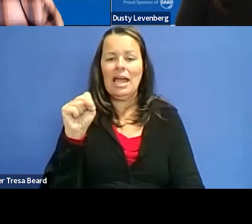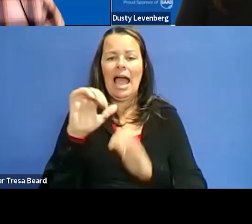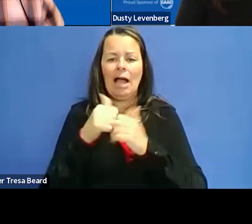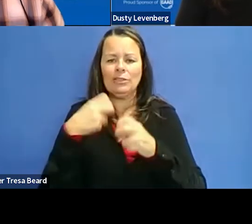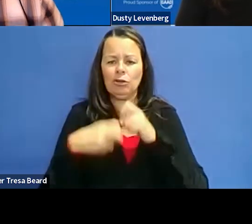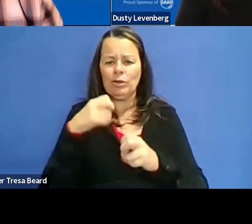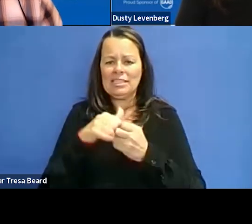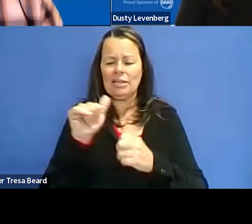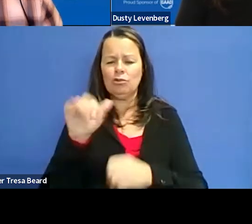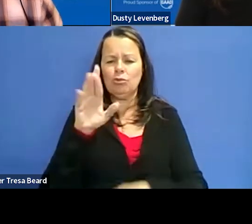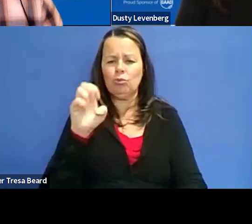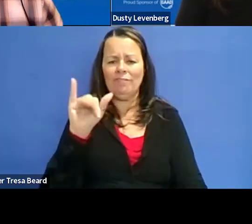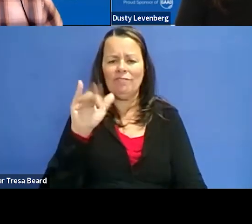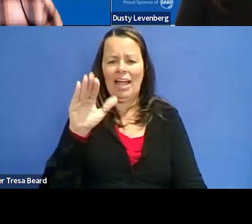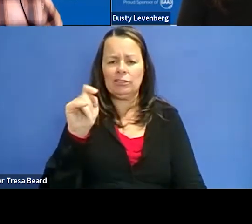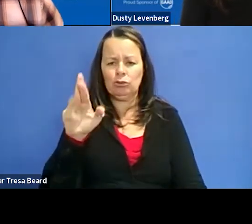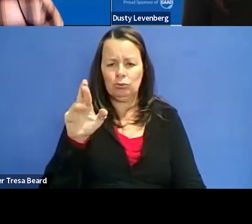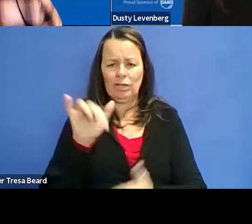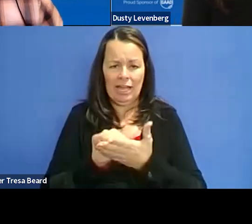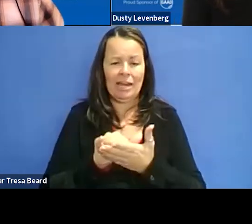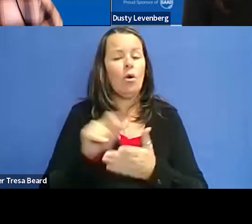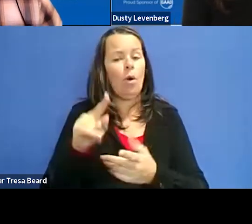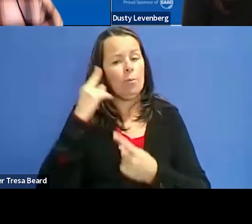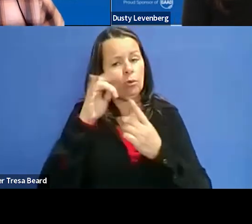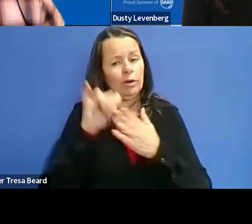So I'm wondering, do you think that's one of the reasons that the results were